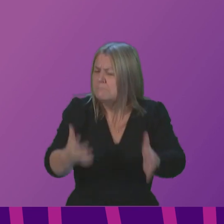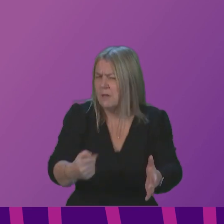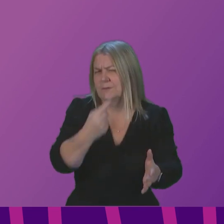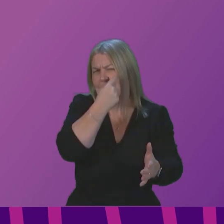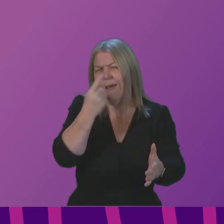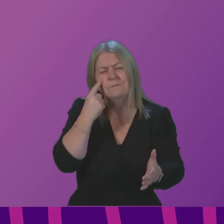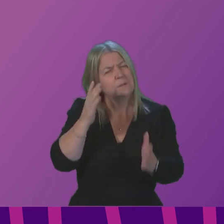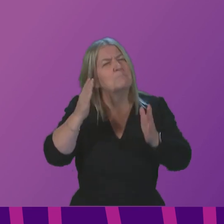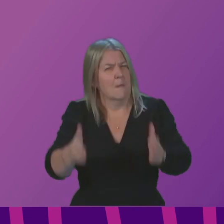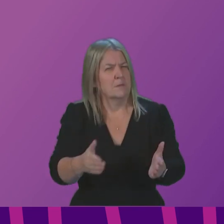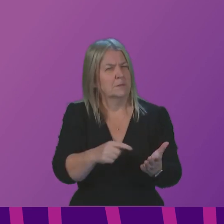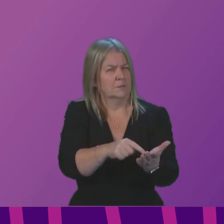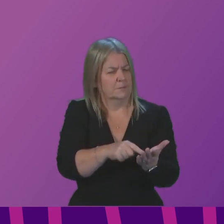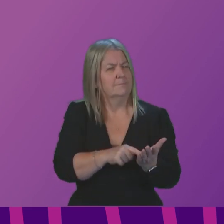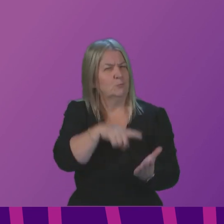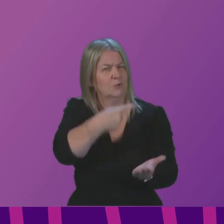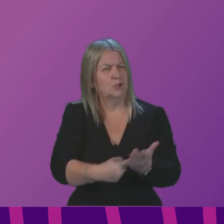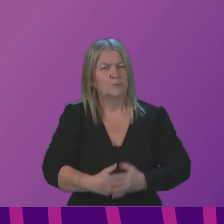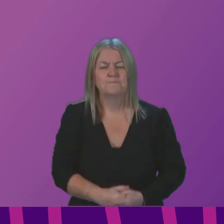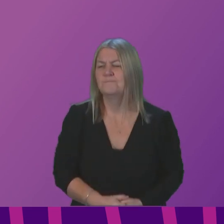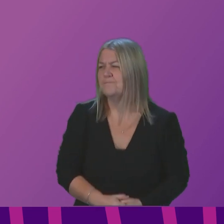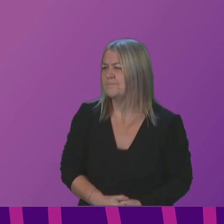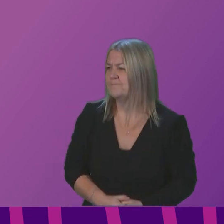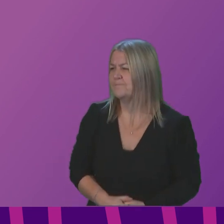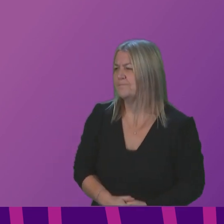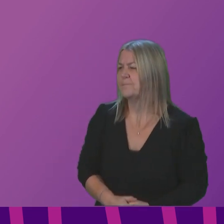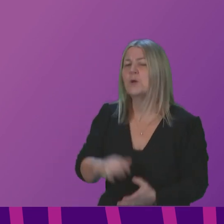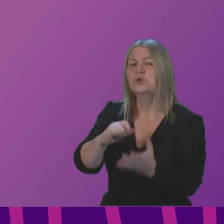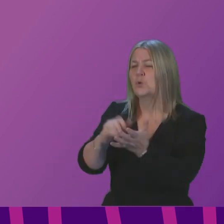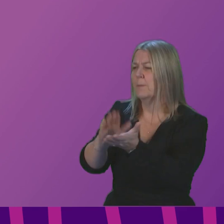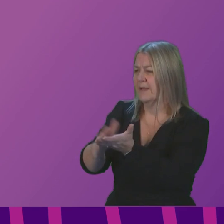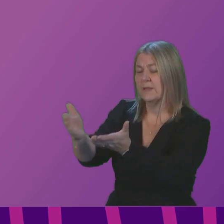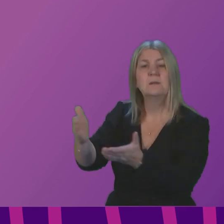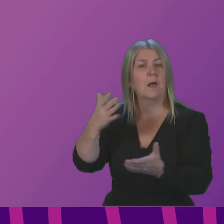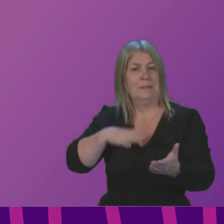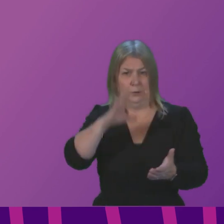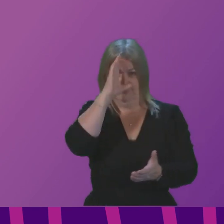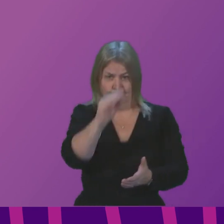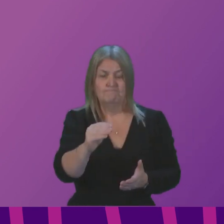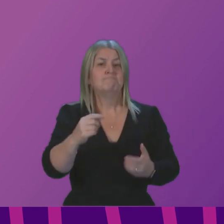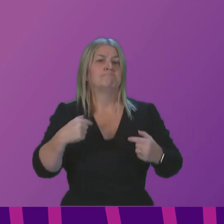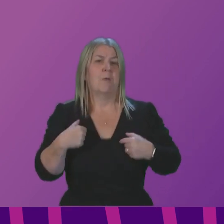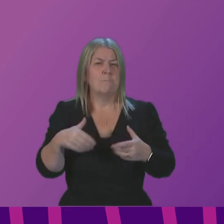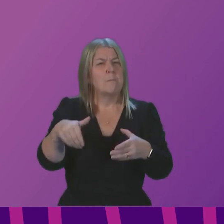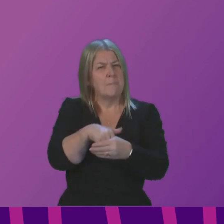I remind members that I am a member of Moving On Inverclyde, a local addiction service.